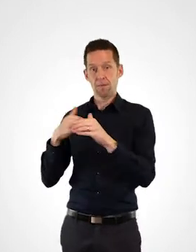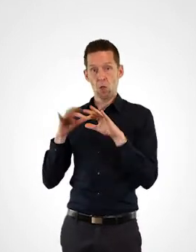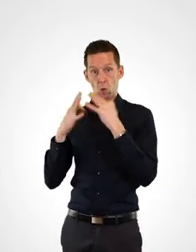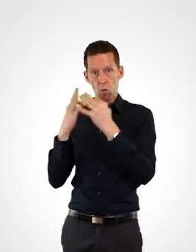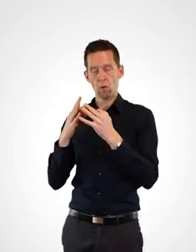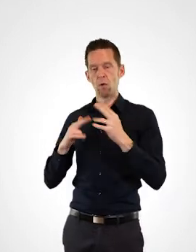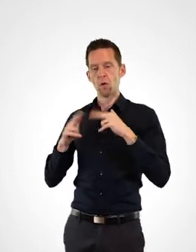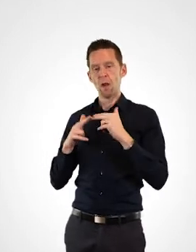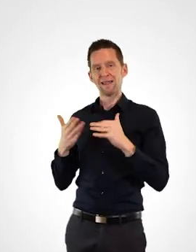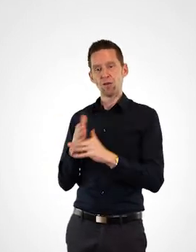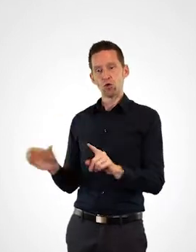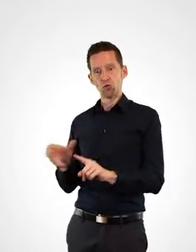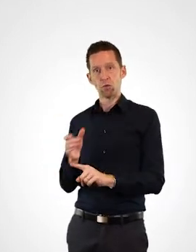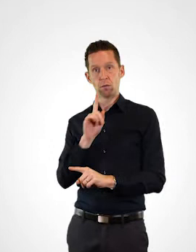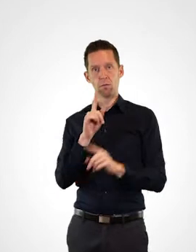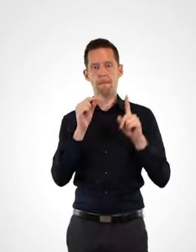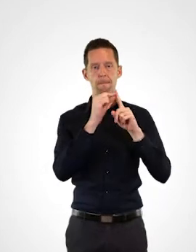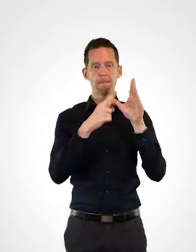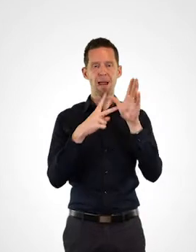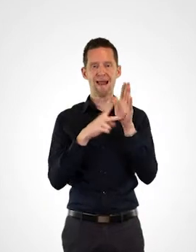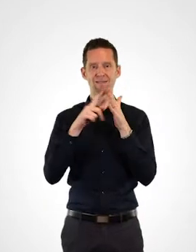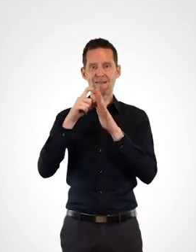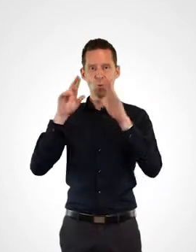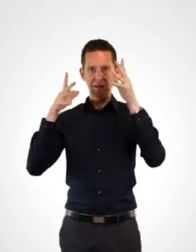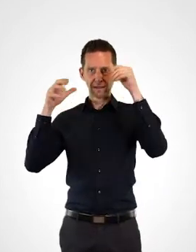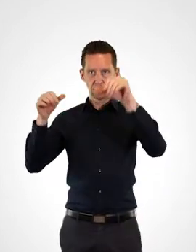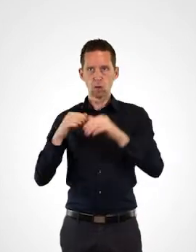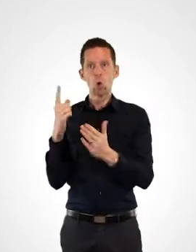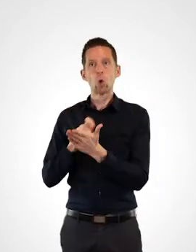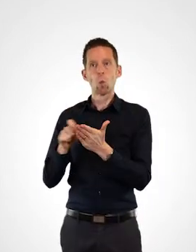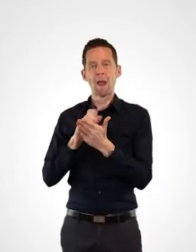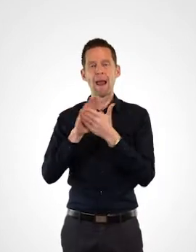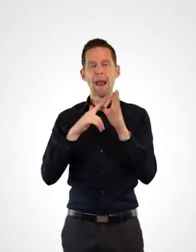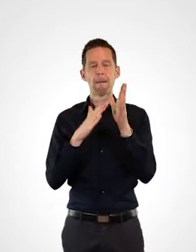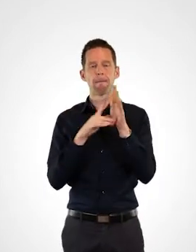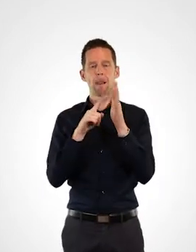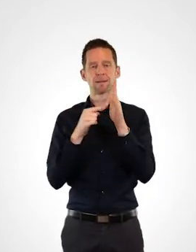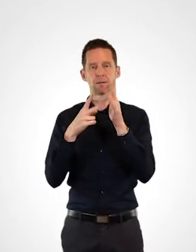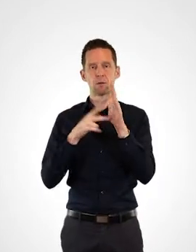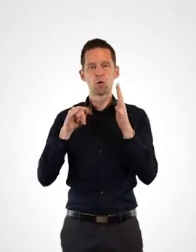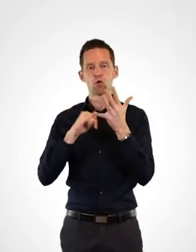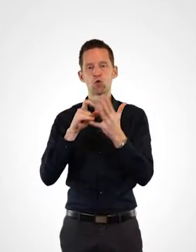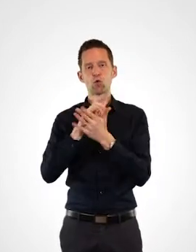and we adapted an intervention that's called PAVed for Success, the authors are Hamilton and Schwanenflugel -